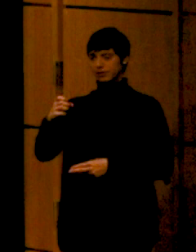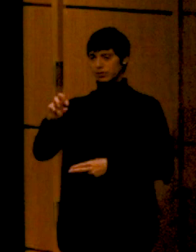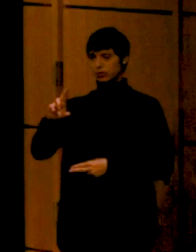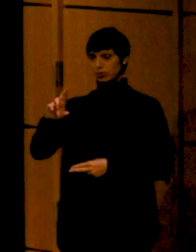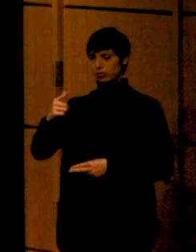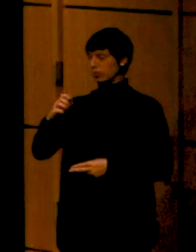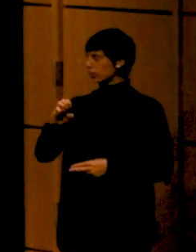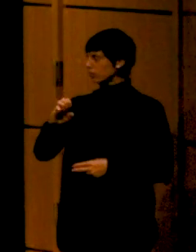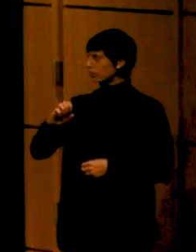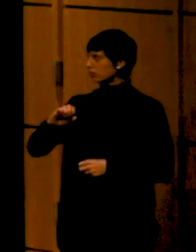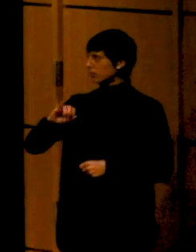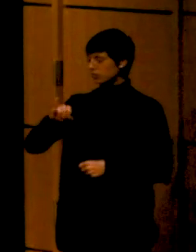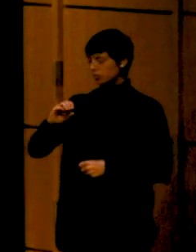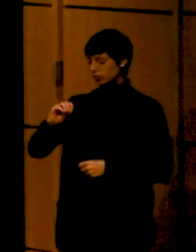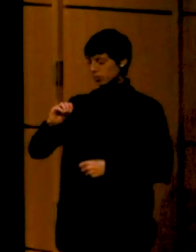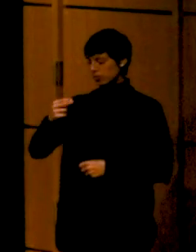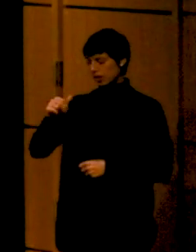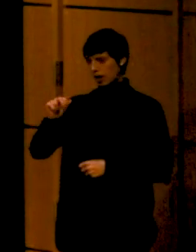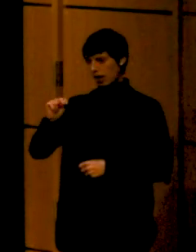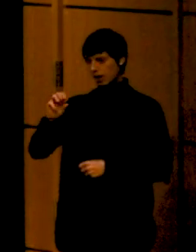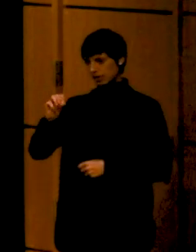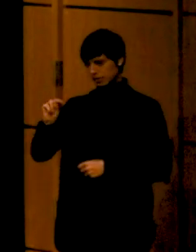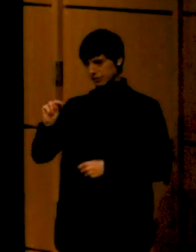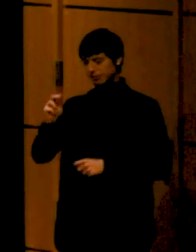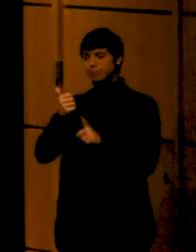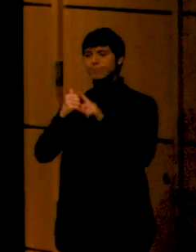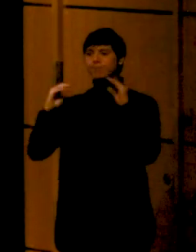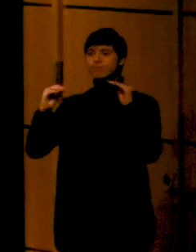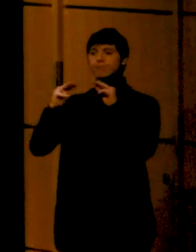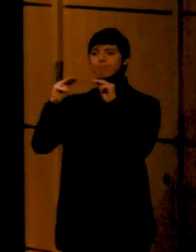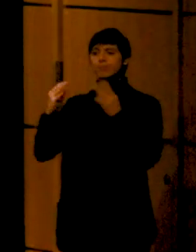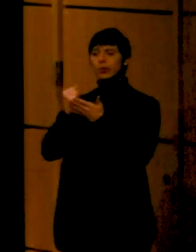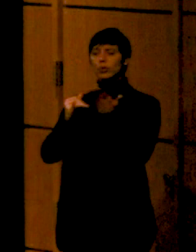George was, had been teaching at the Museum's Art School for 25 years in 1980.